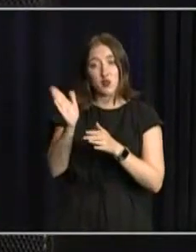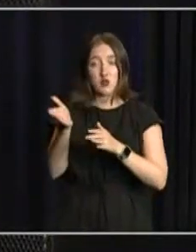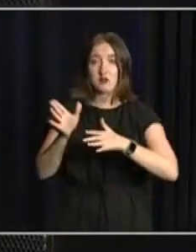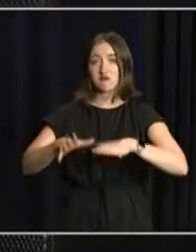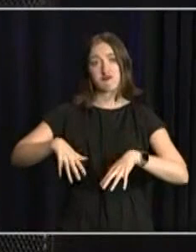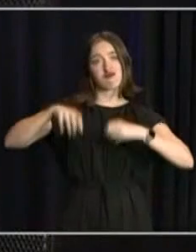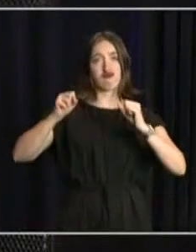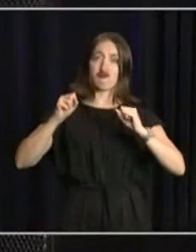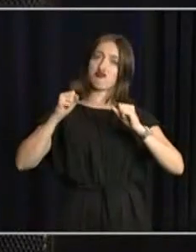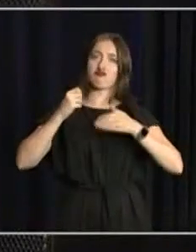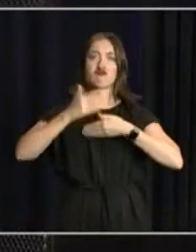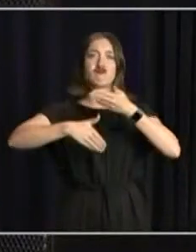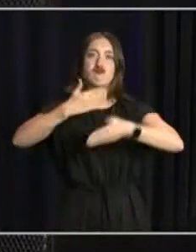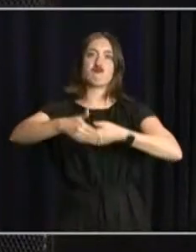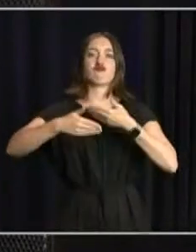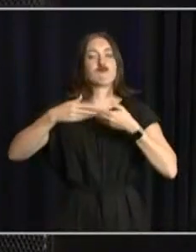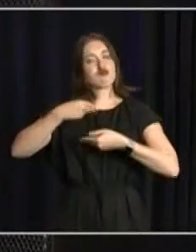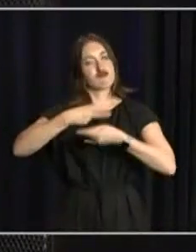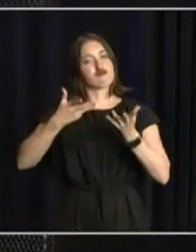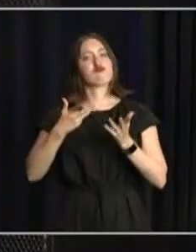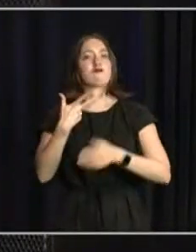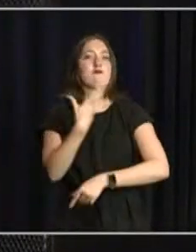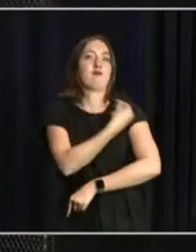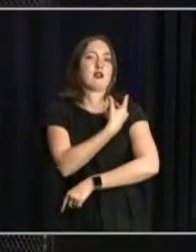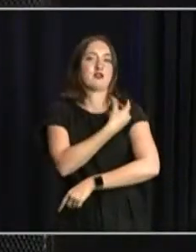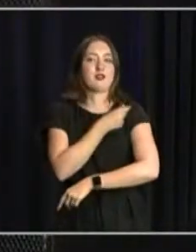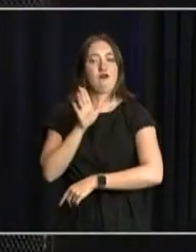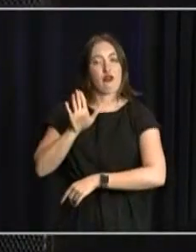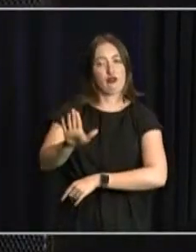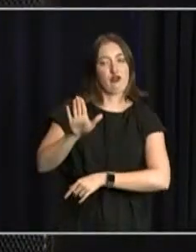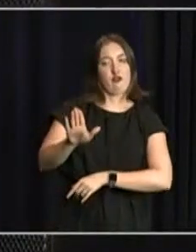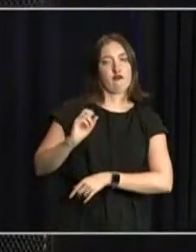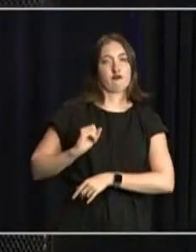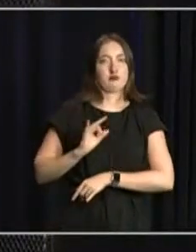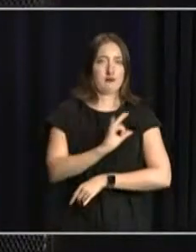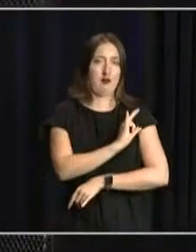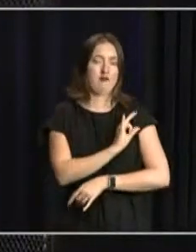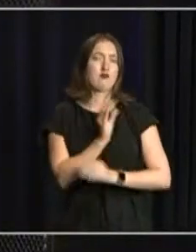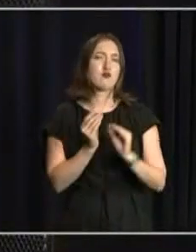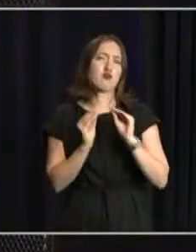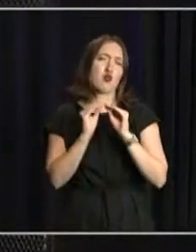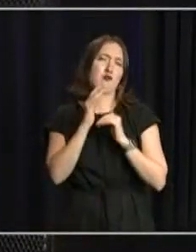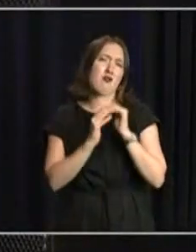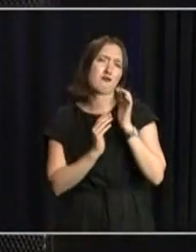providers of the pediatric vaccines, and I think that's more comfortable for the parent and the child too.